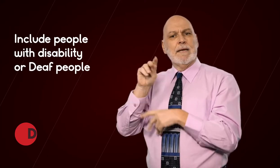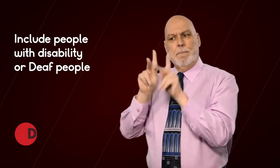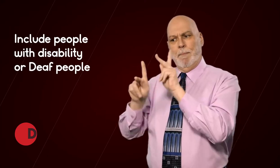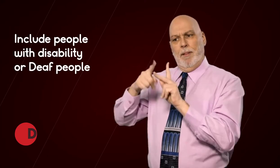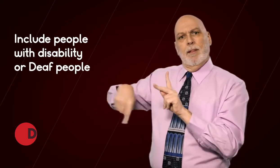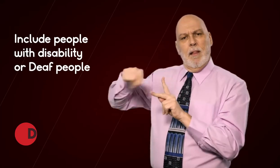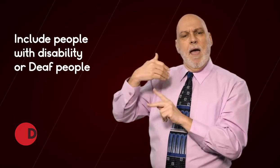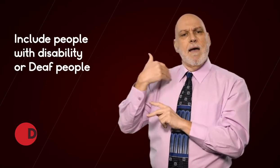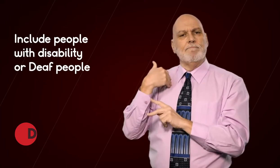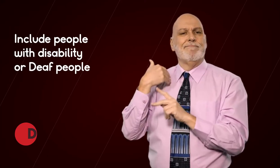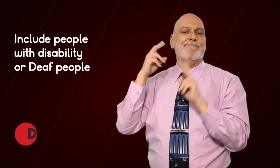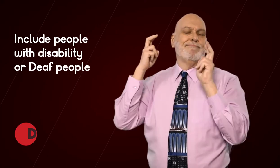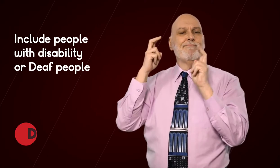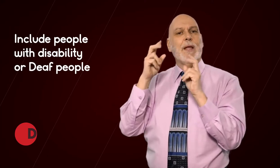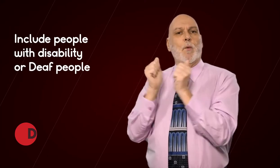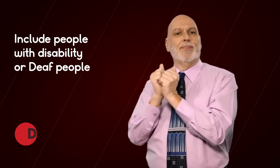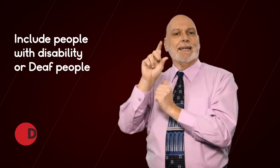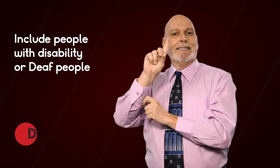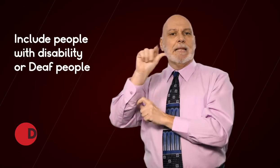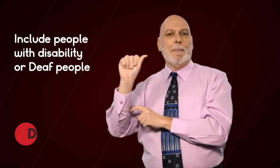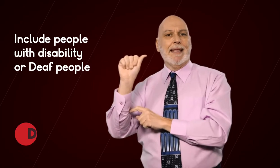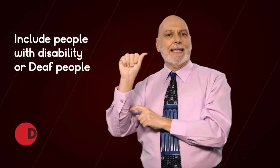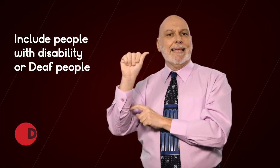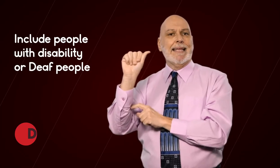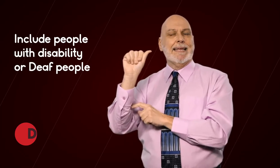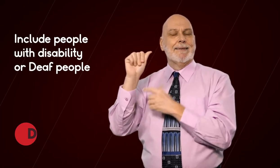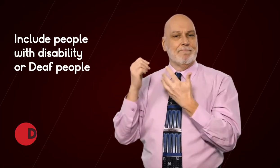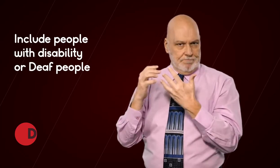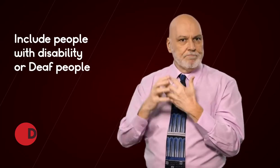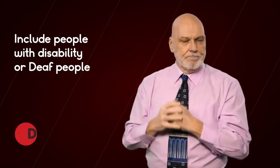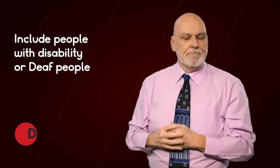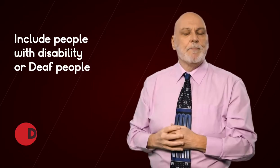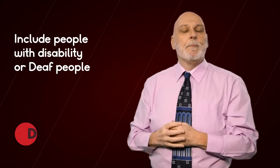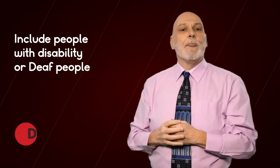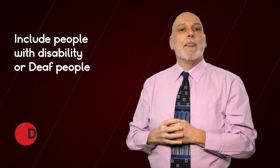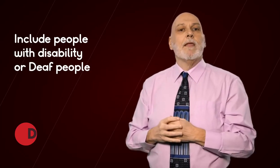people involved to be persons with a disability.